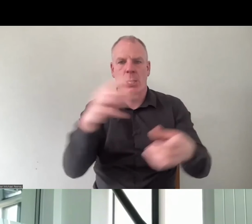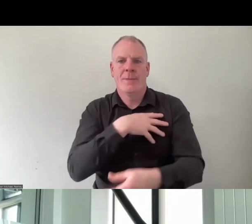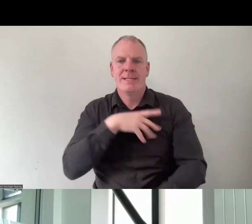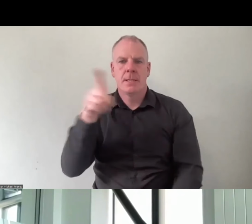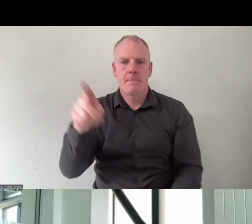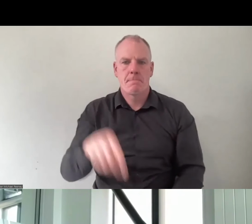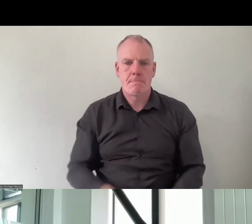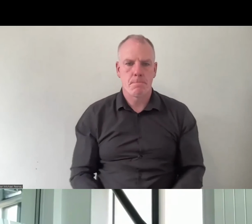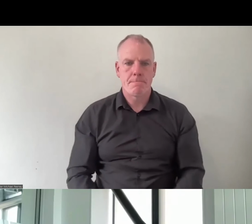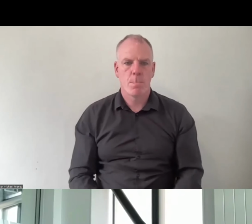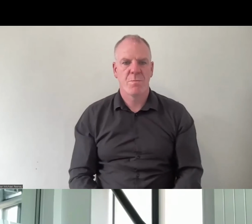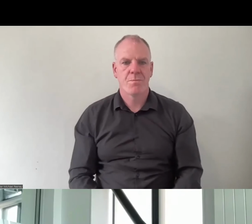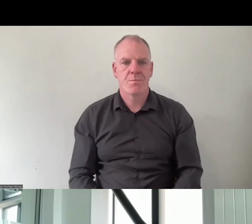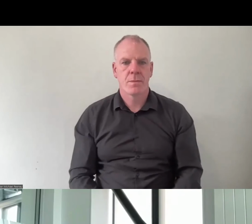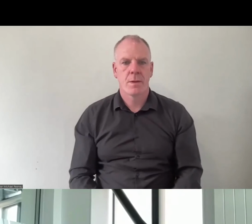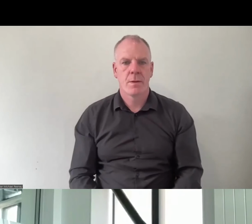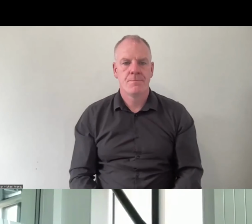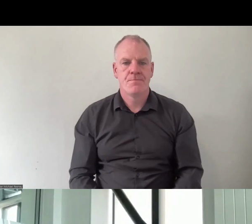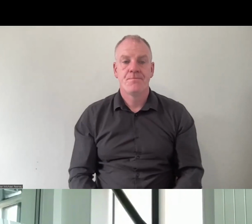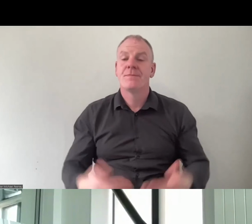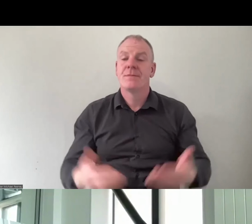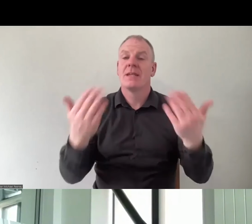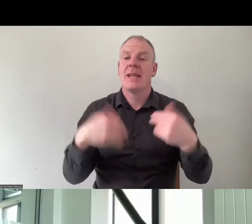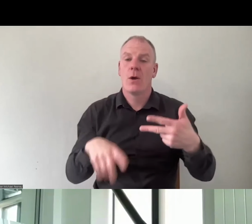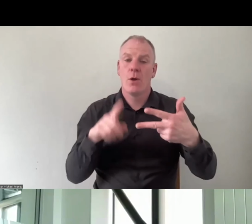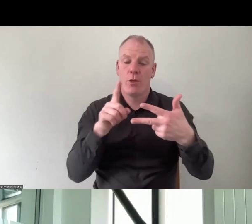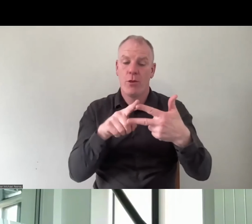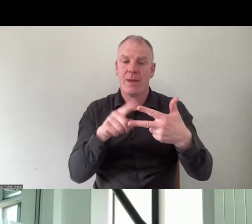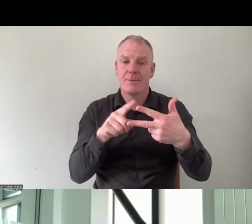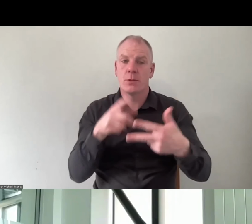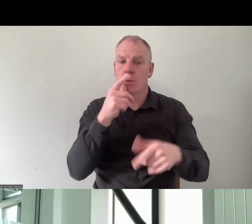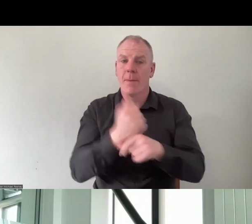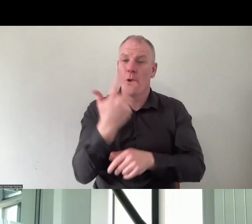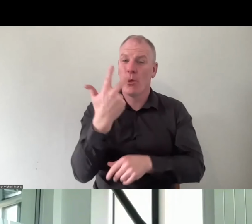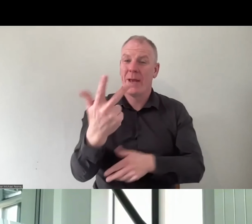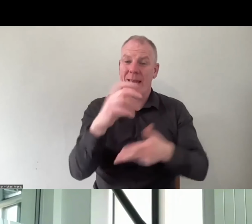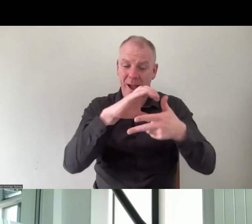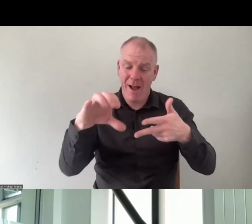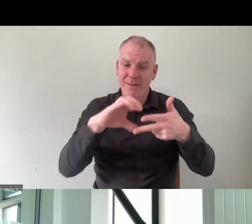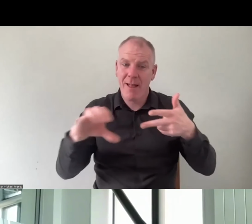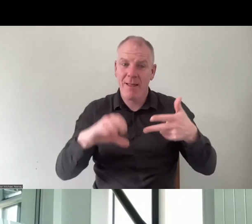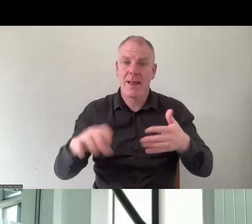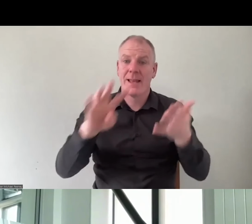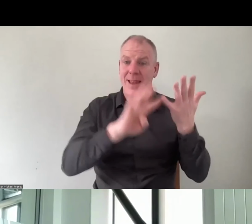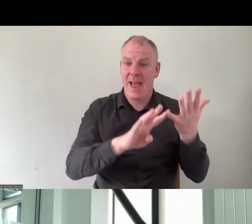And now, I want to talk about three articles that are interesting. So, we have Article 9 on accessibility,